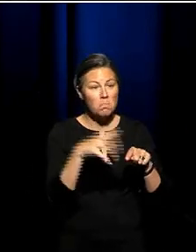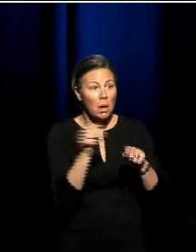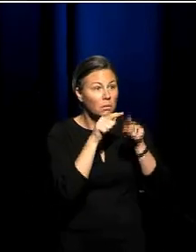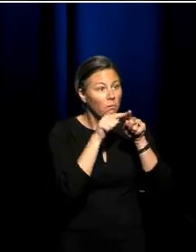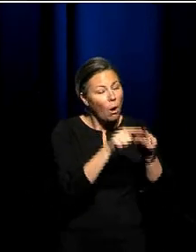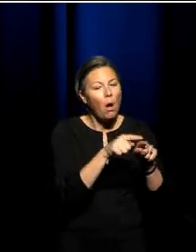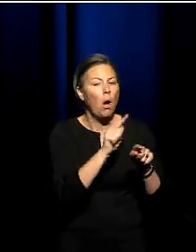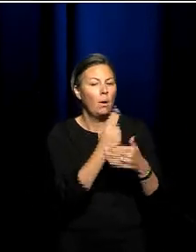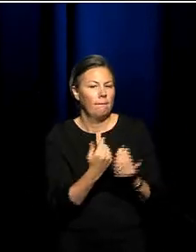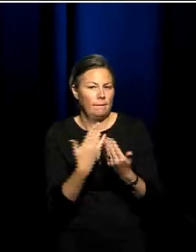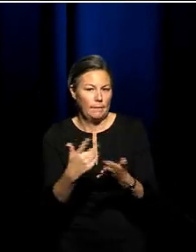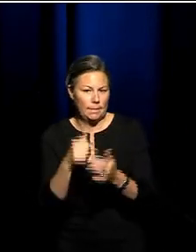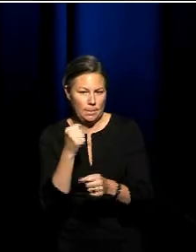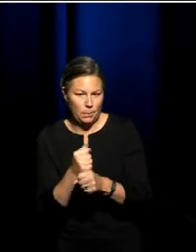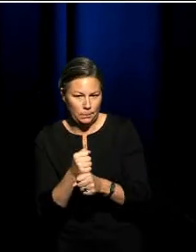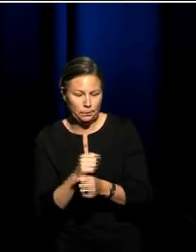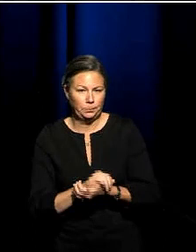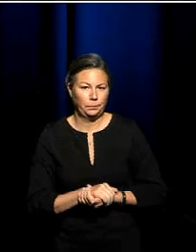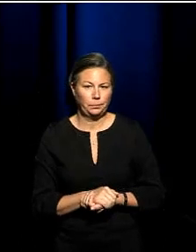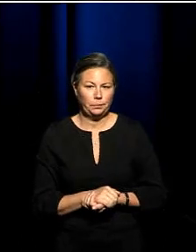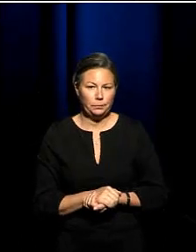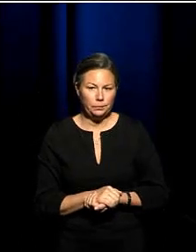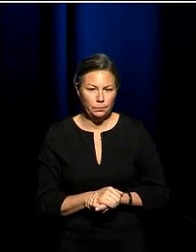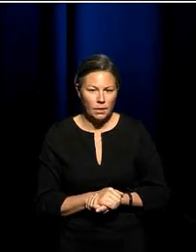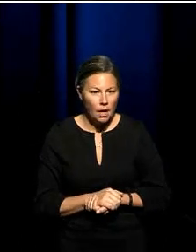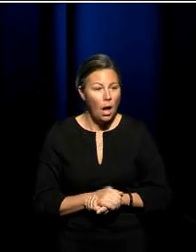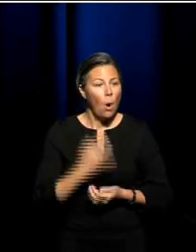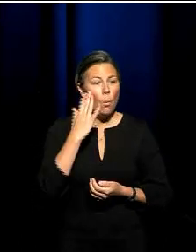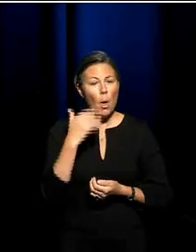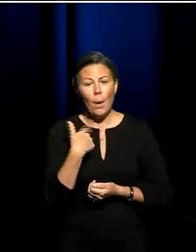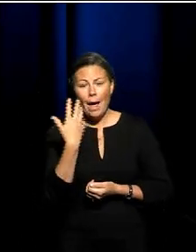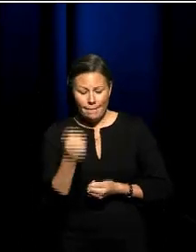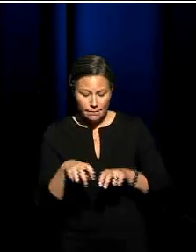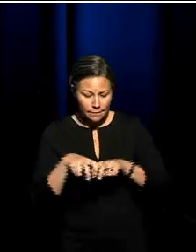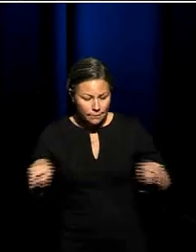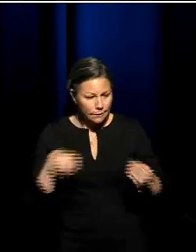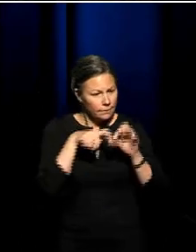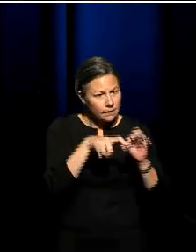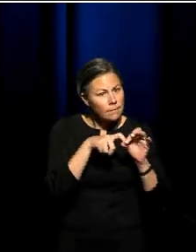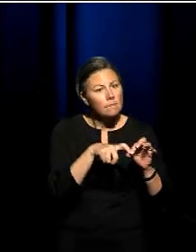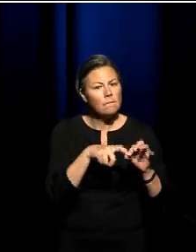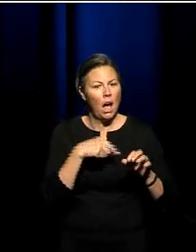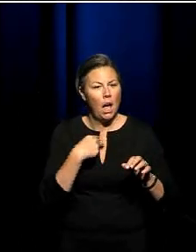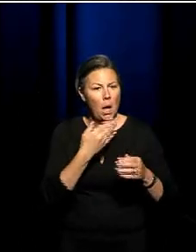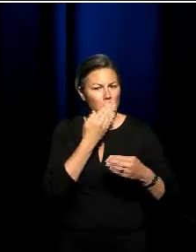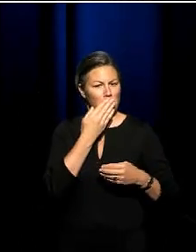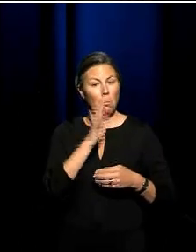community informed about its work including the public hearings. Details of the public hearings will be published on the website before each hearing